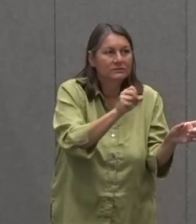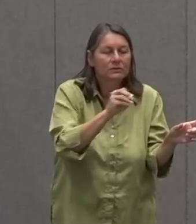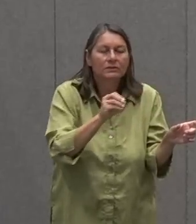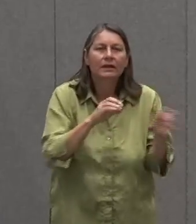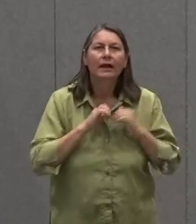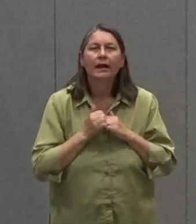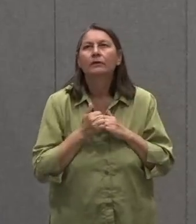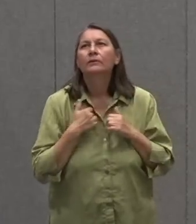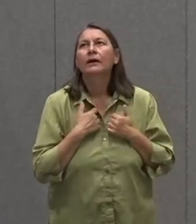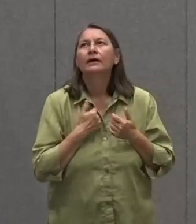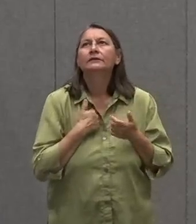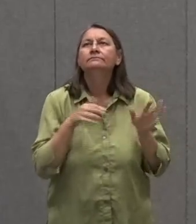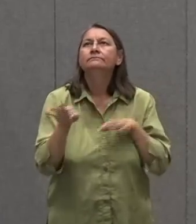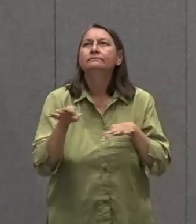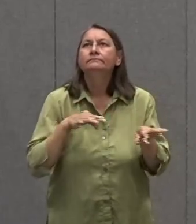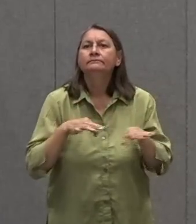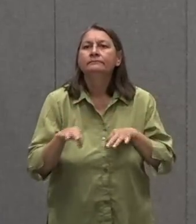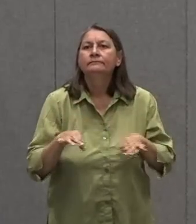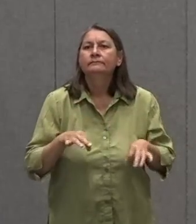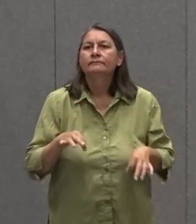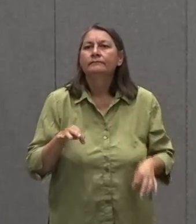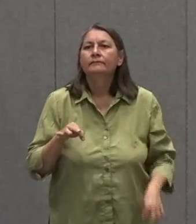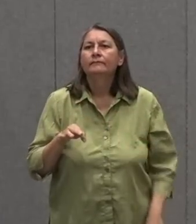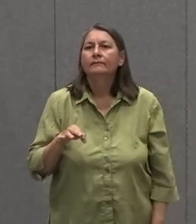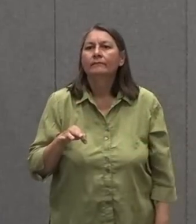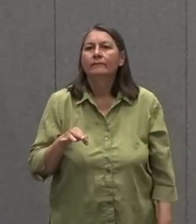but a factor is any number